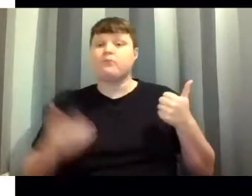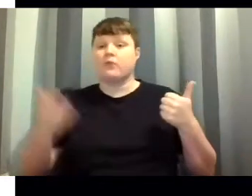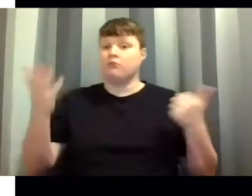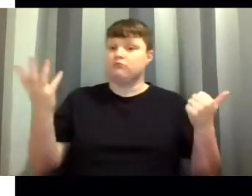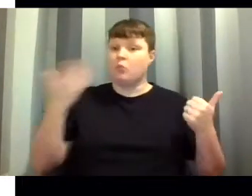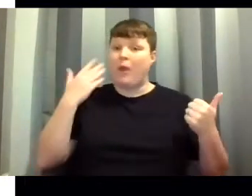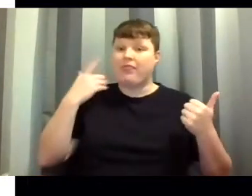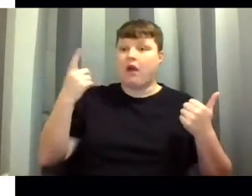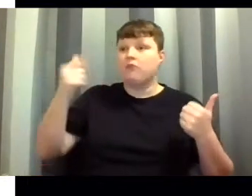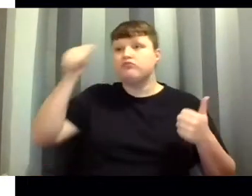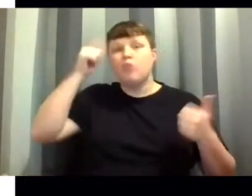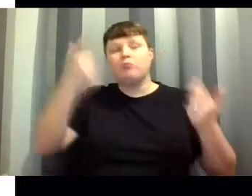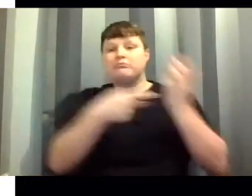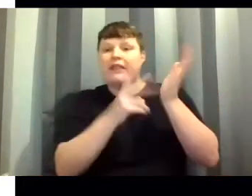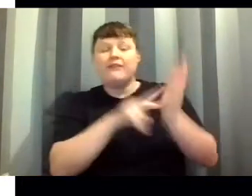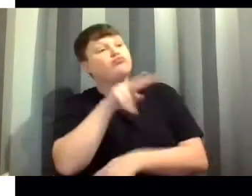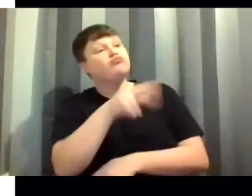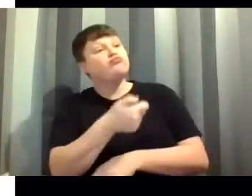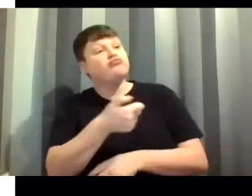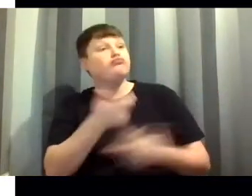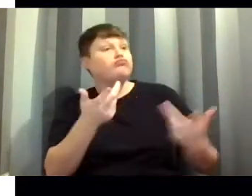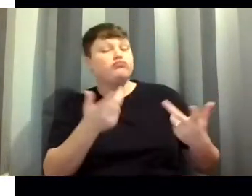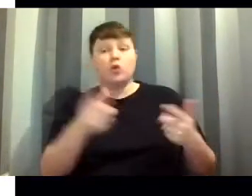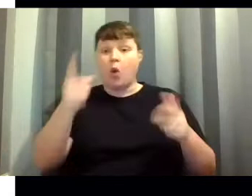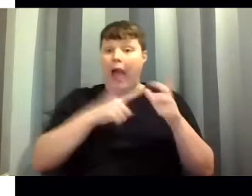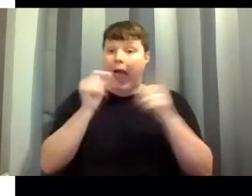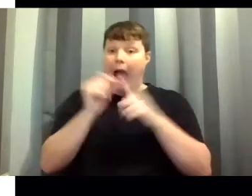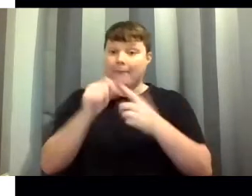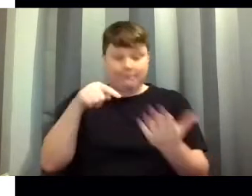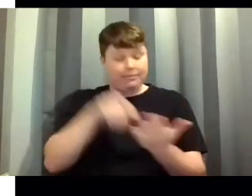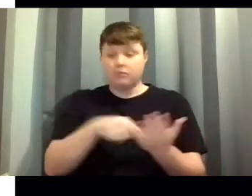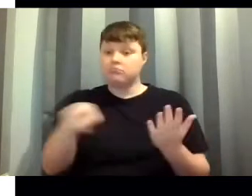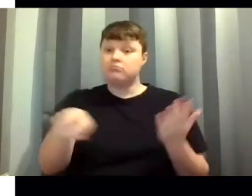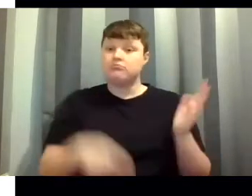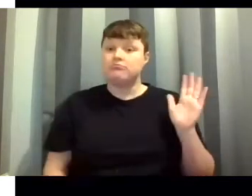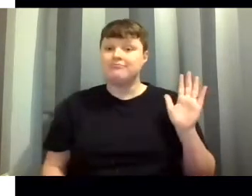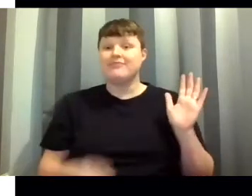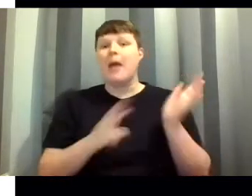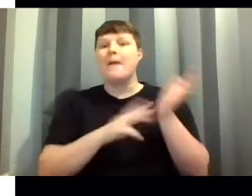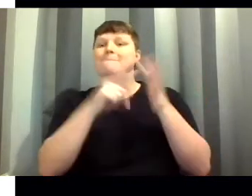be as simple as the app on your phone which I hope is the met office one obviously (because it's the best!)